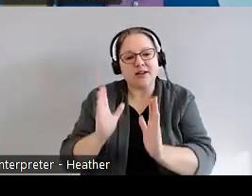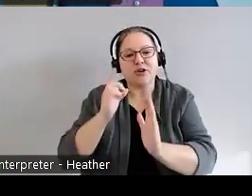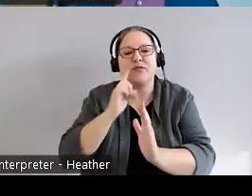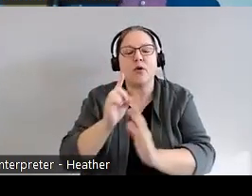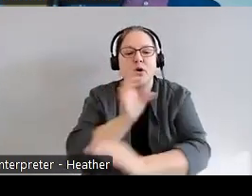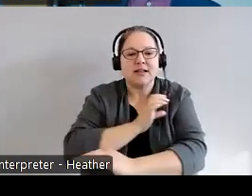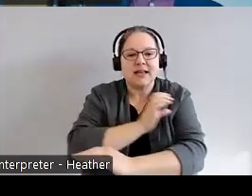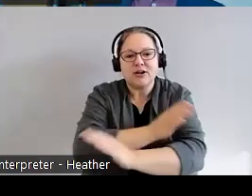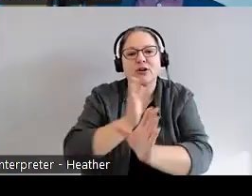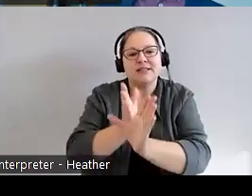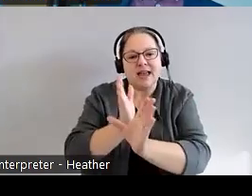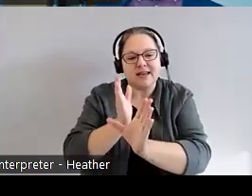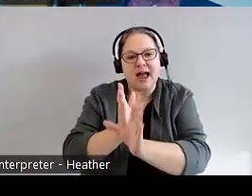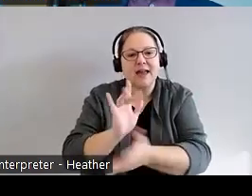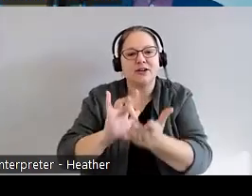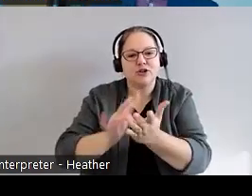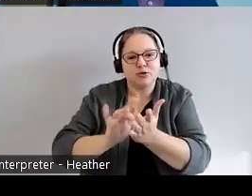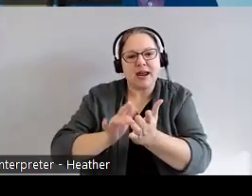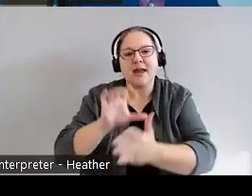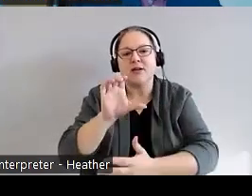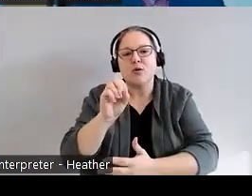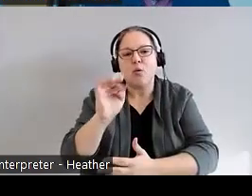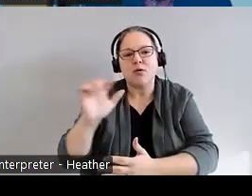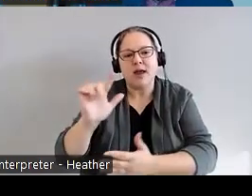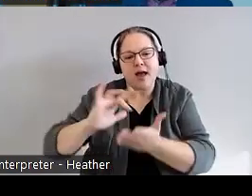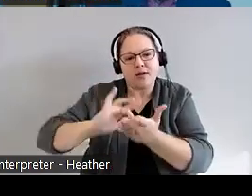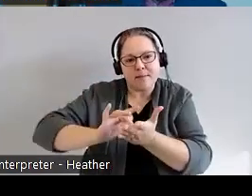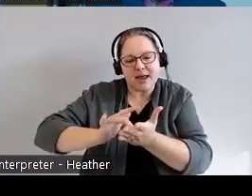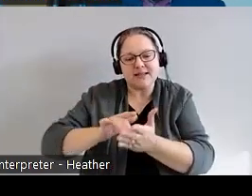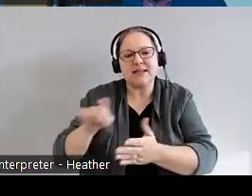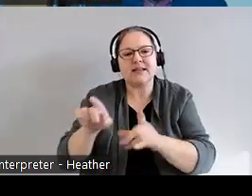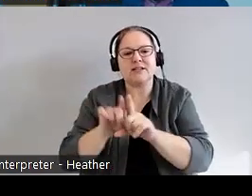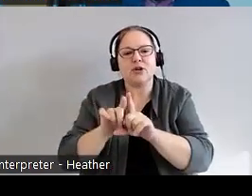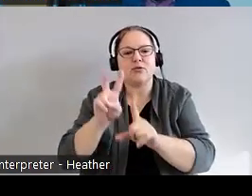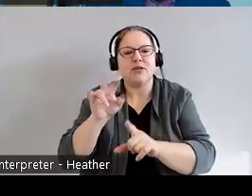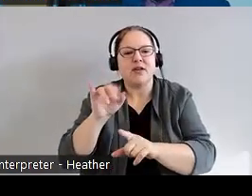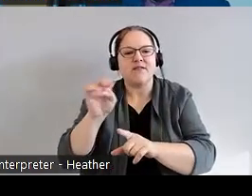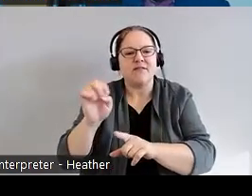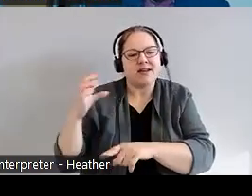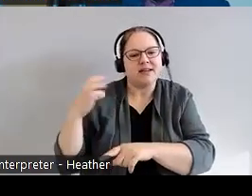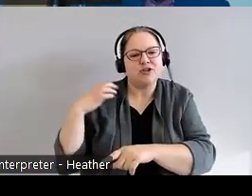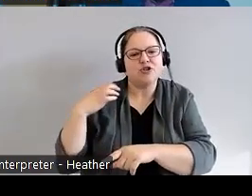Wild Cornell Medicine. He's also the vice chair for psychology in the psychiatric department and